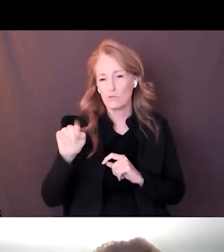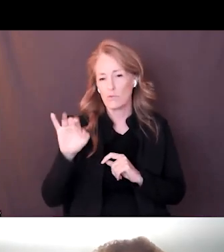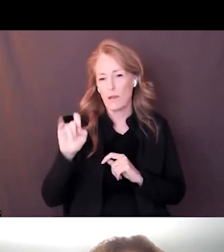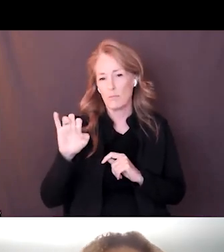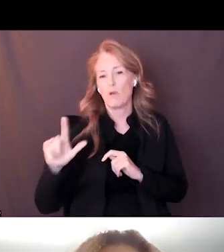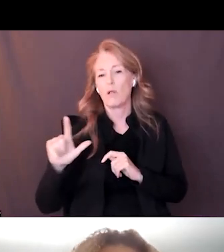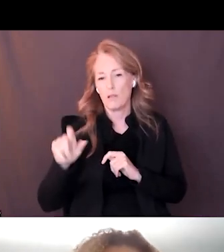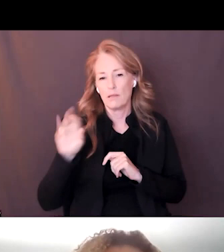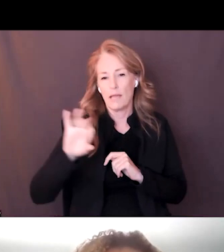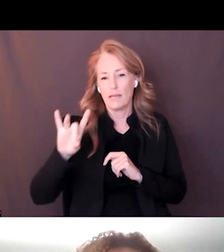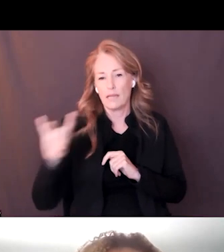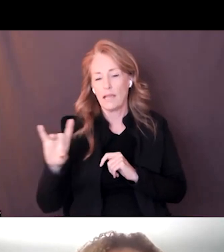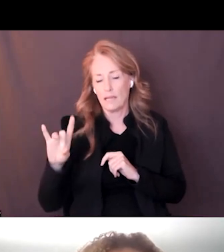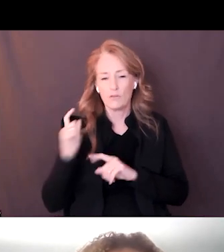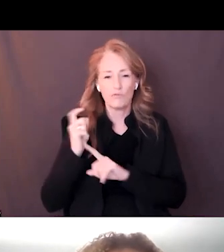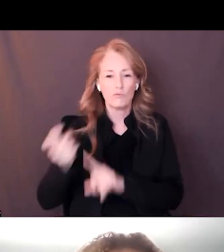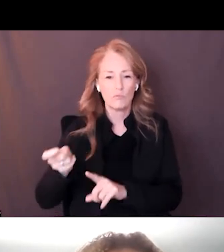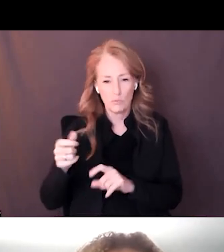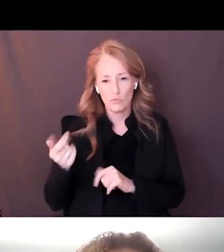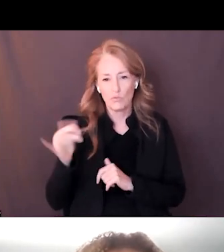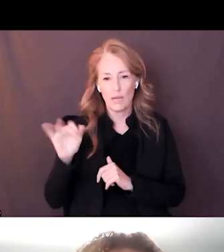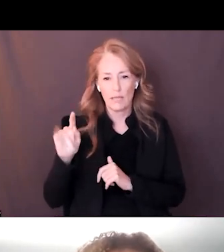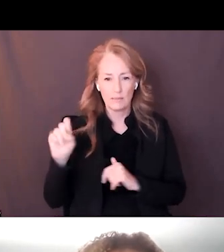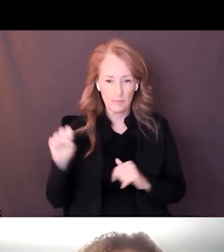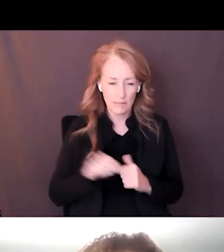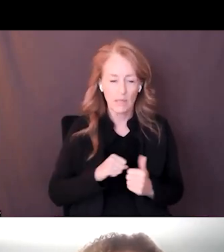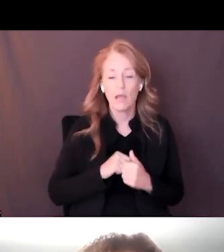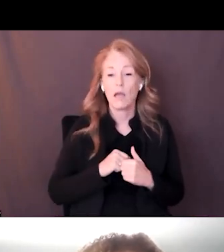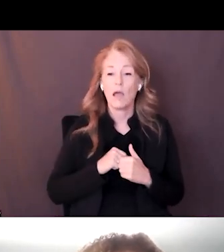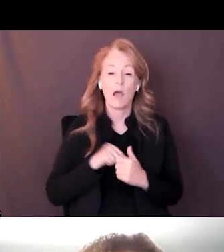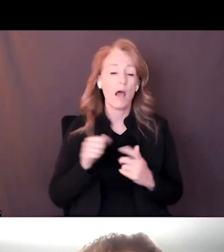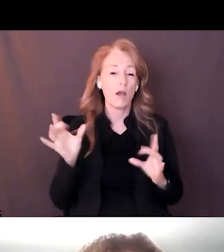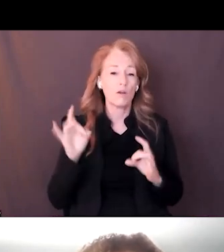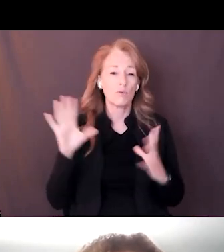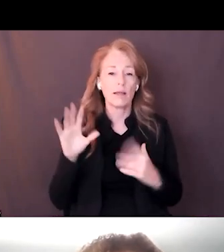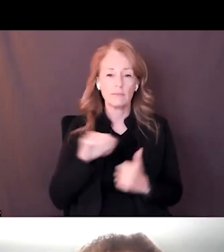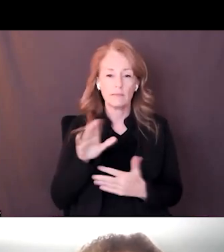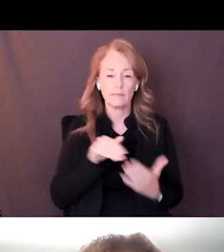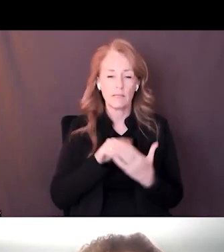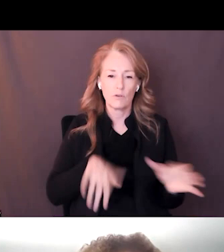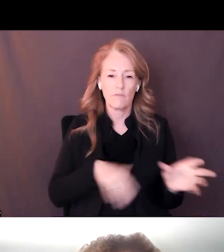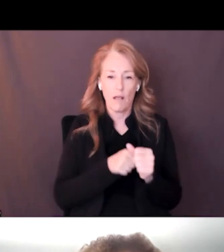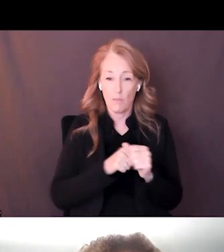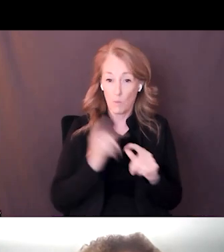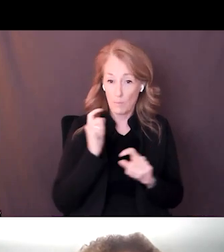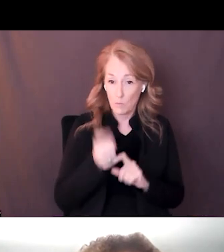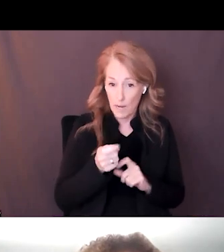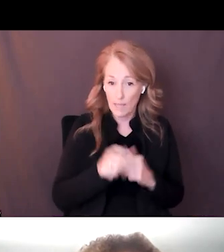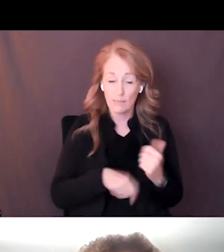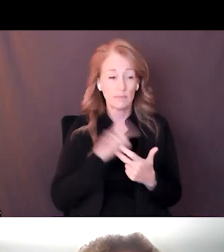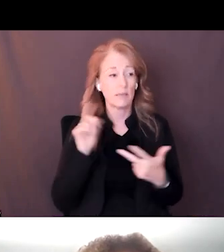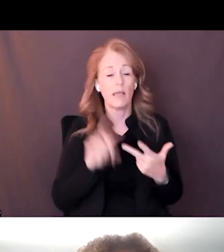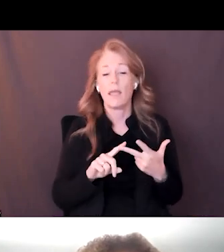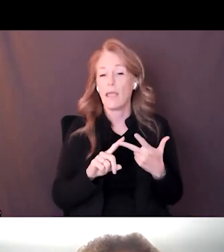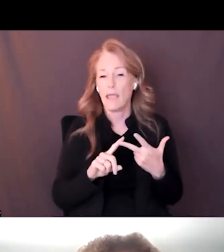THE CRISIS FOLLOWUP CENTER GRANTS AND FROM THE SUICIDE PREVENTION